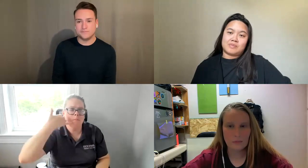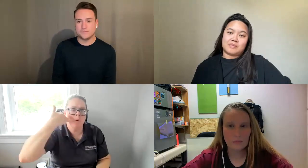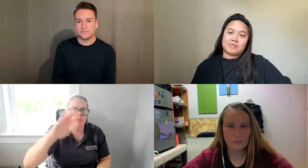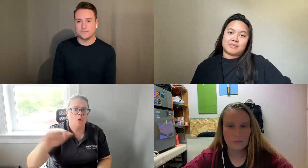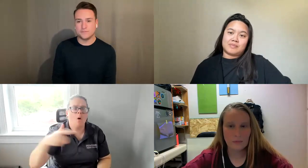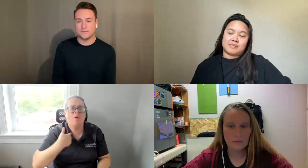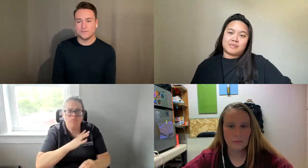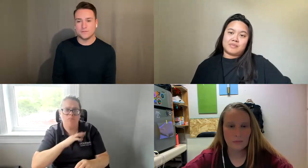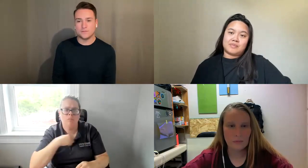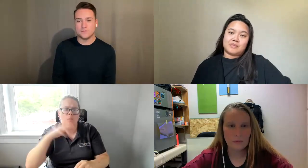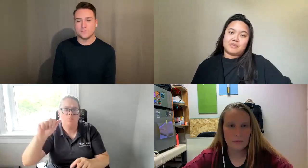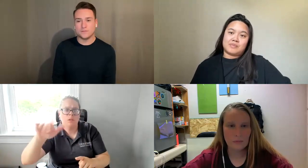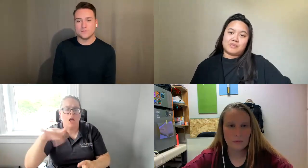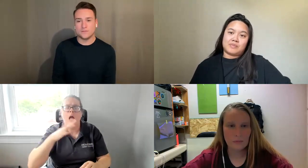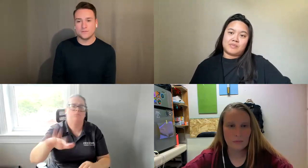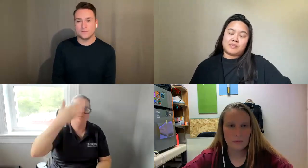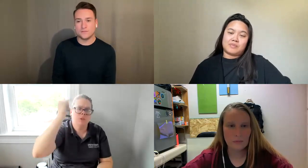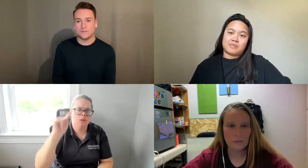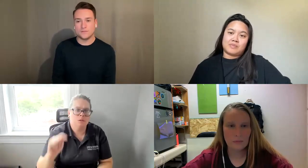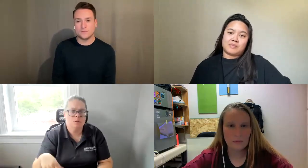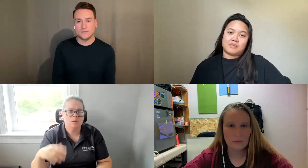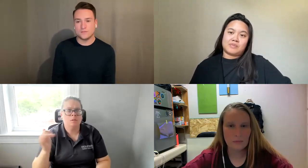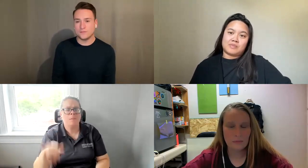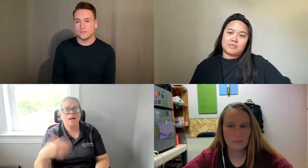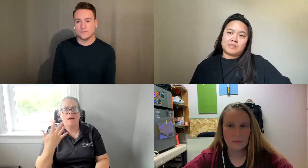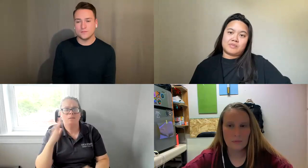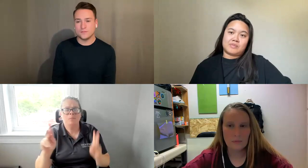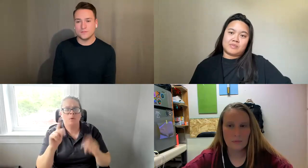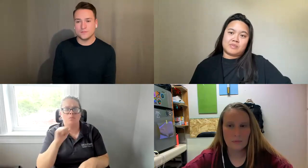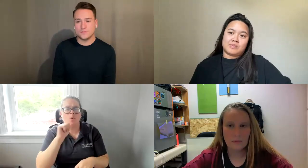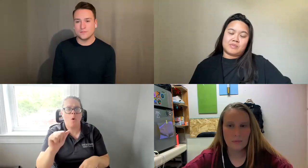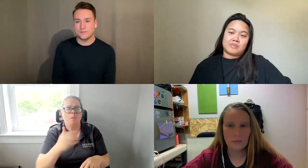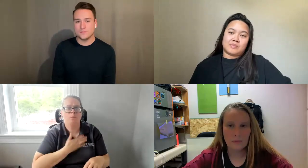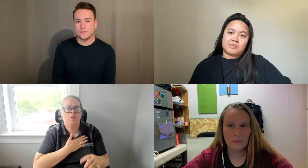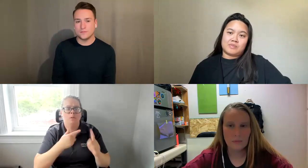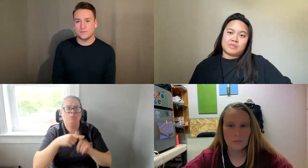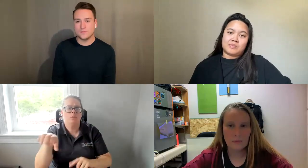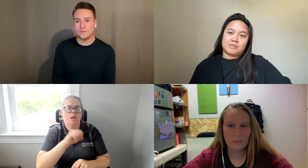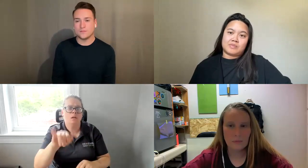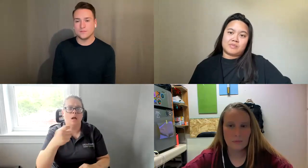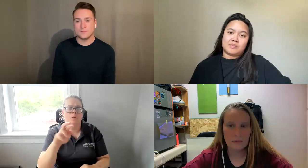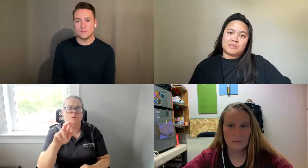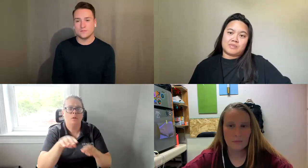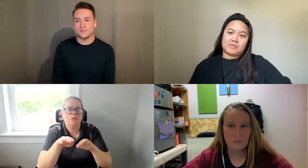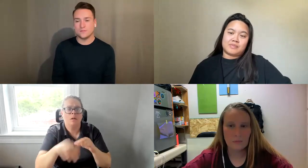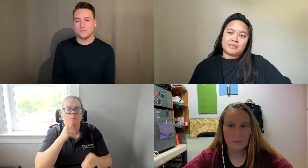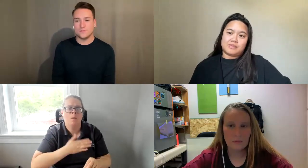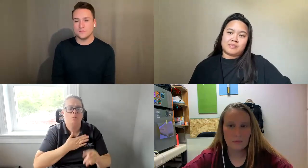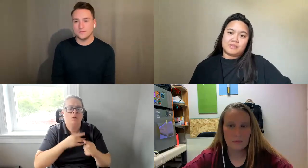Even today that still happens. So with phone calls, you know, any time I would say you can call through this other agency, they would say forget it.